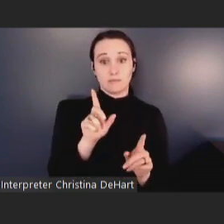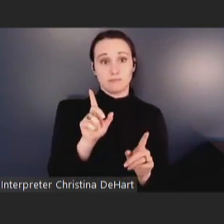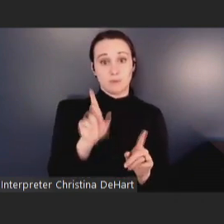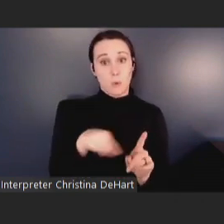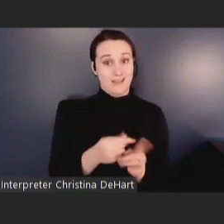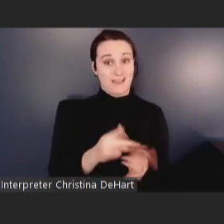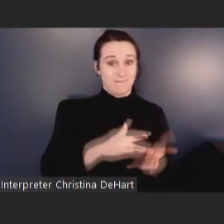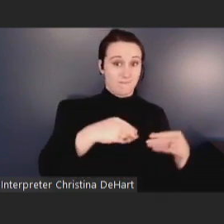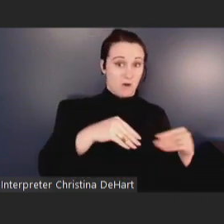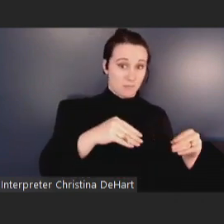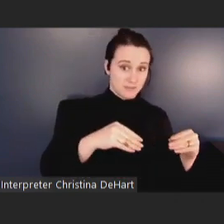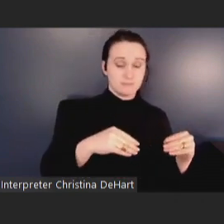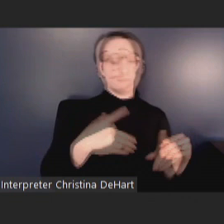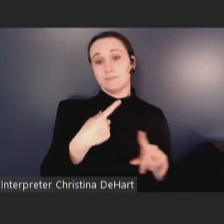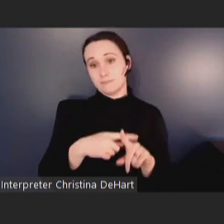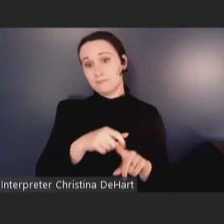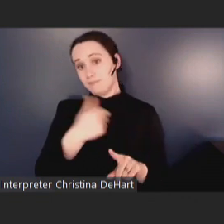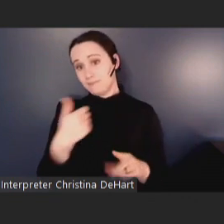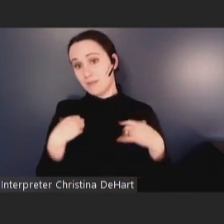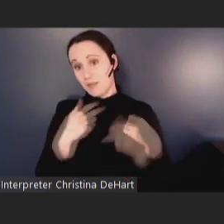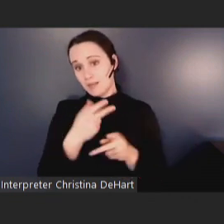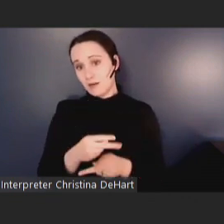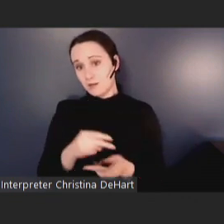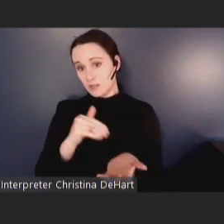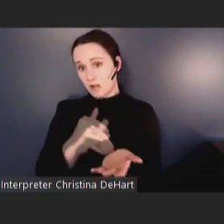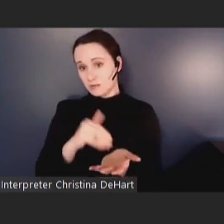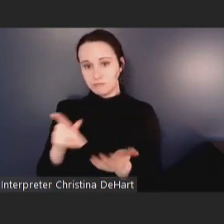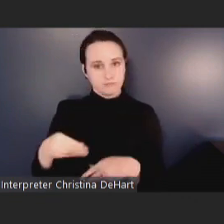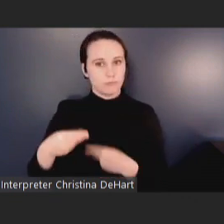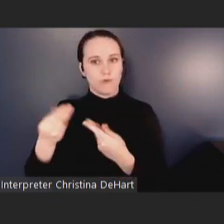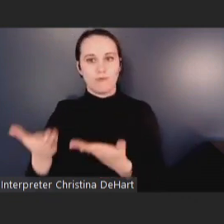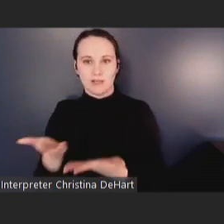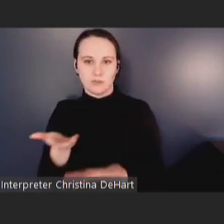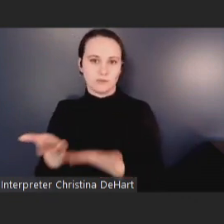talking about other healthcare providers who are providing services to individuals with